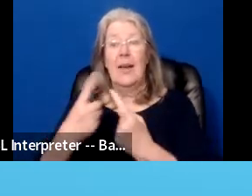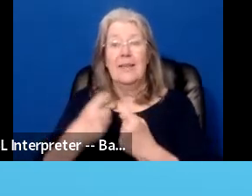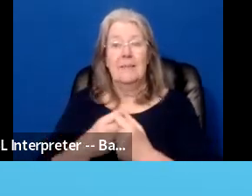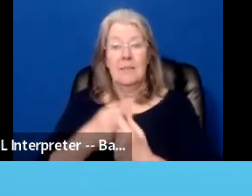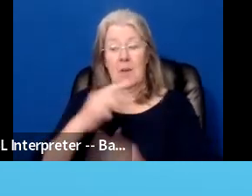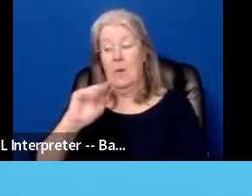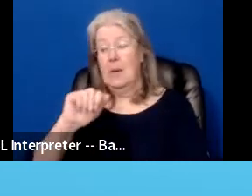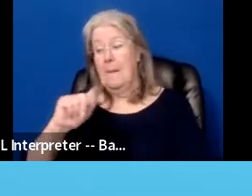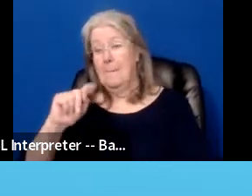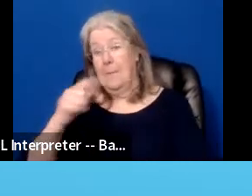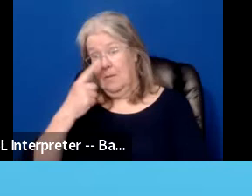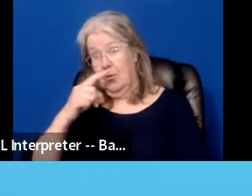that are coming in, that would be great.